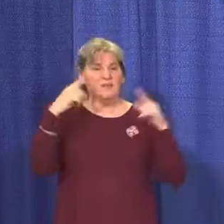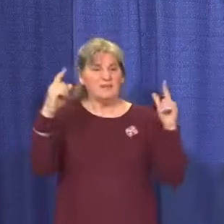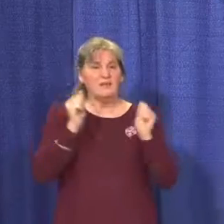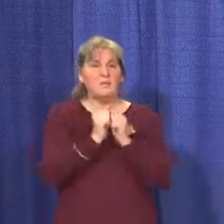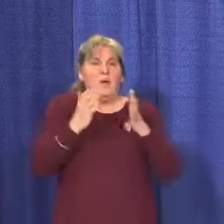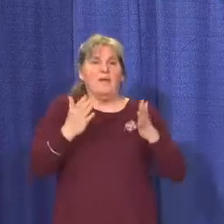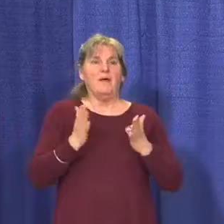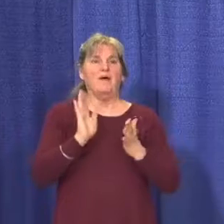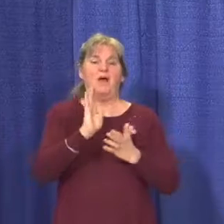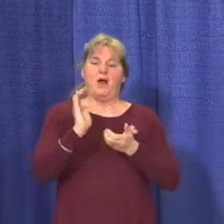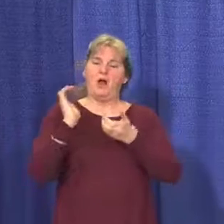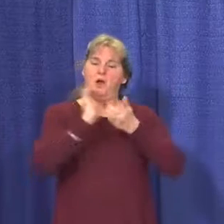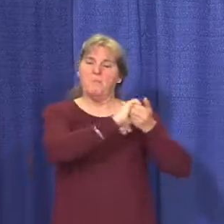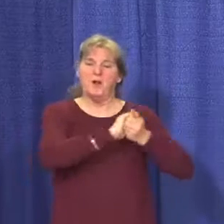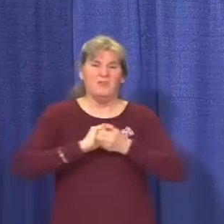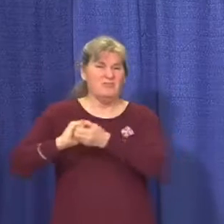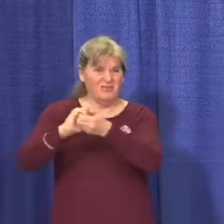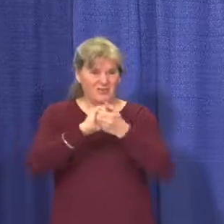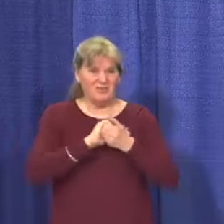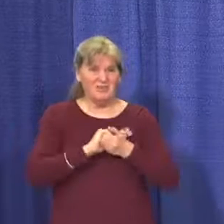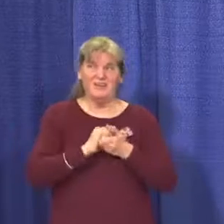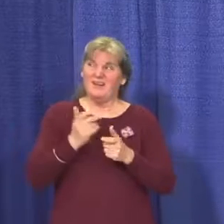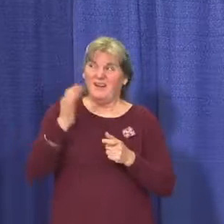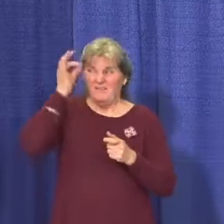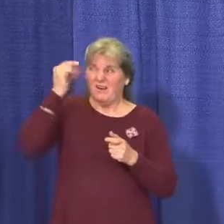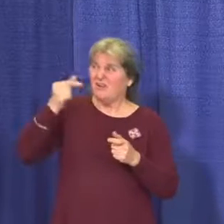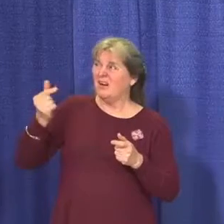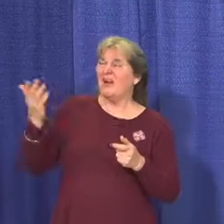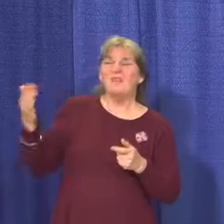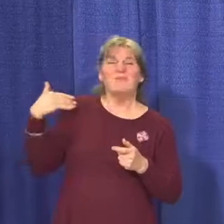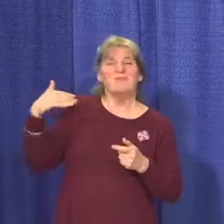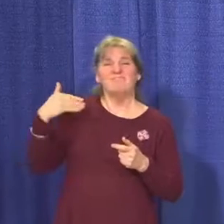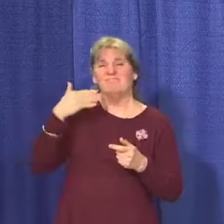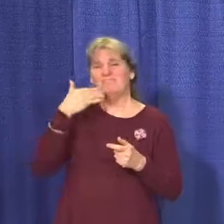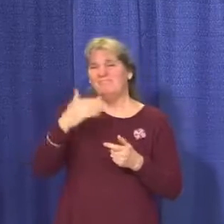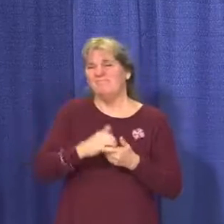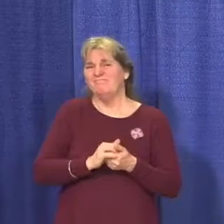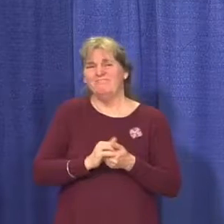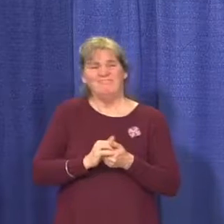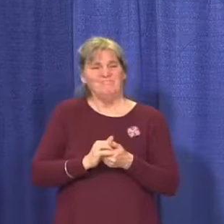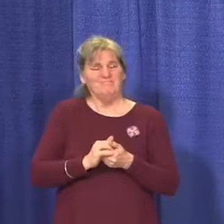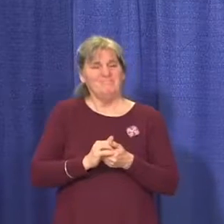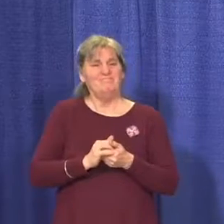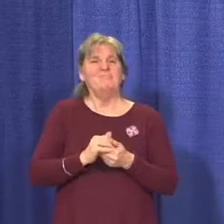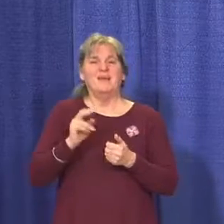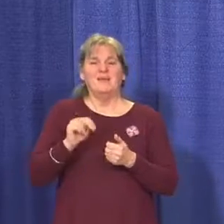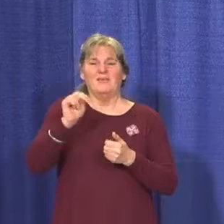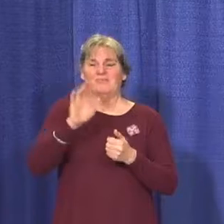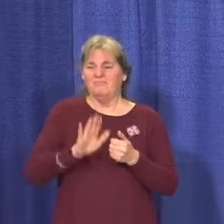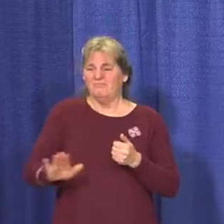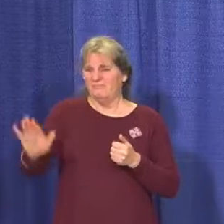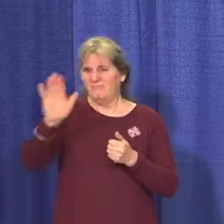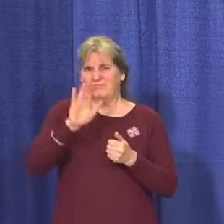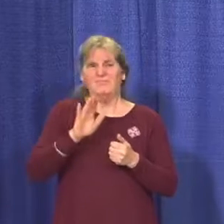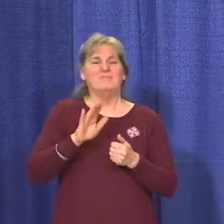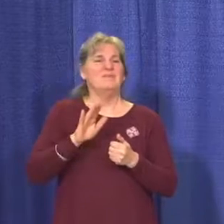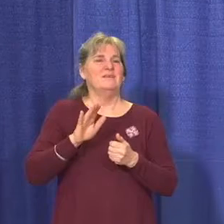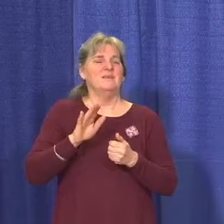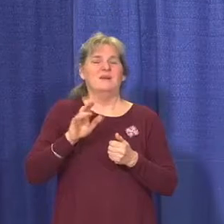the collaboration with our partners in Canada, Minister Hussen, and my northern colleague and ministers in